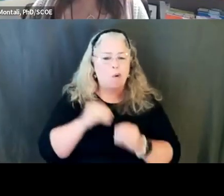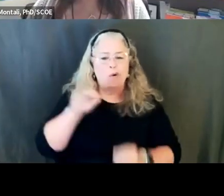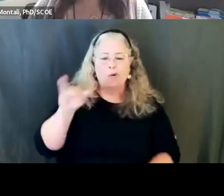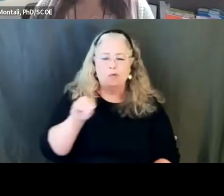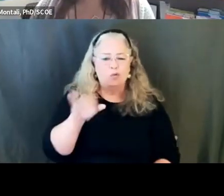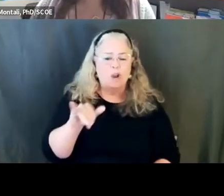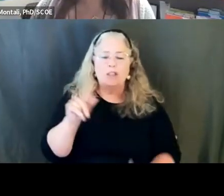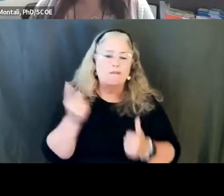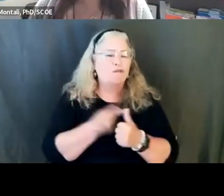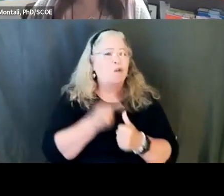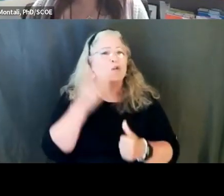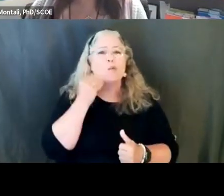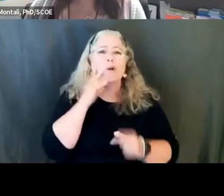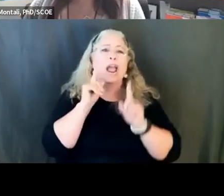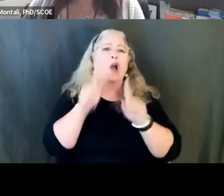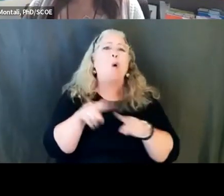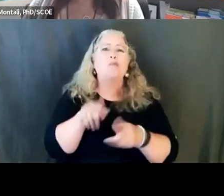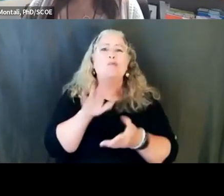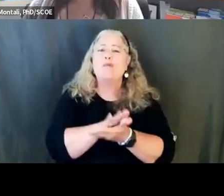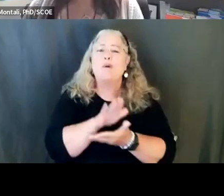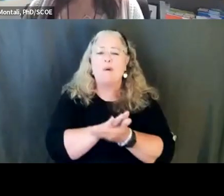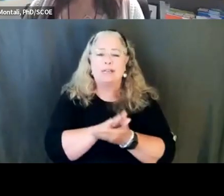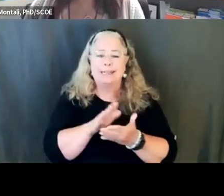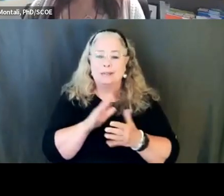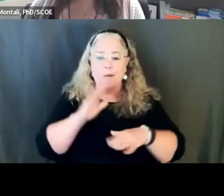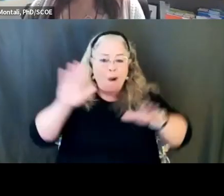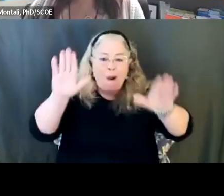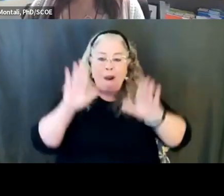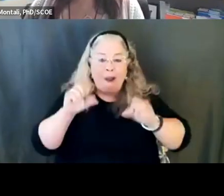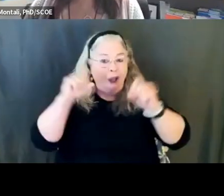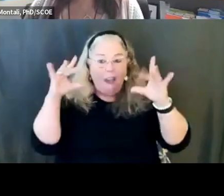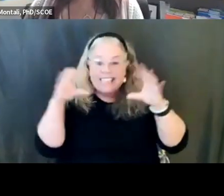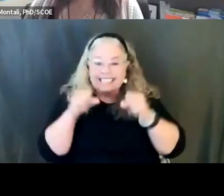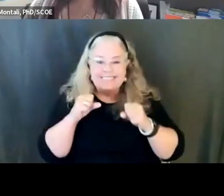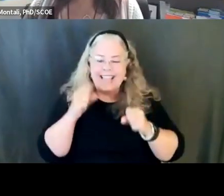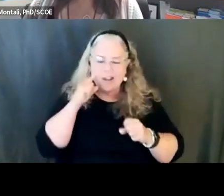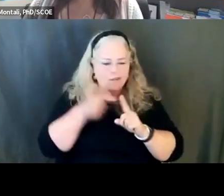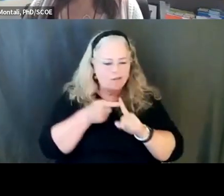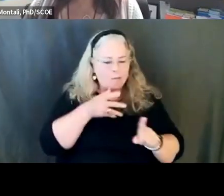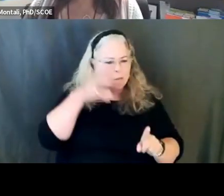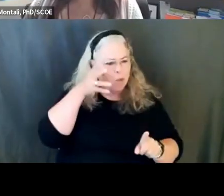first experience coming to school is awesome and I continually hear from parents “I can't believe how